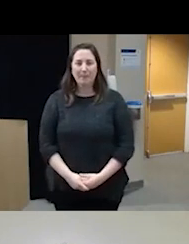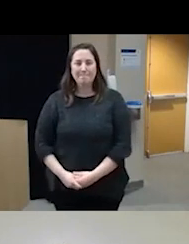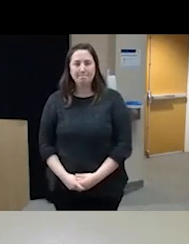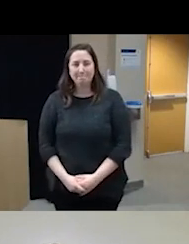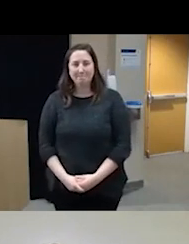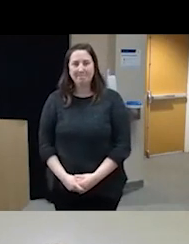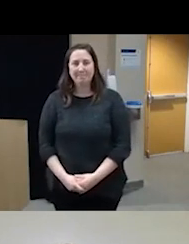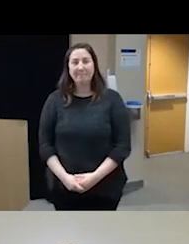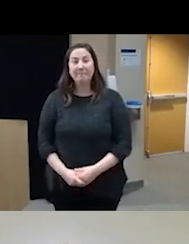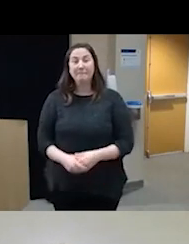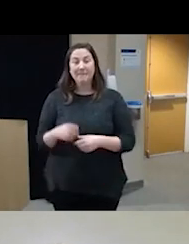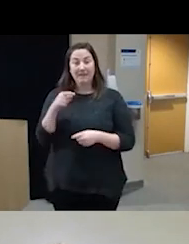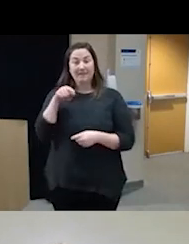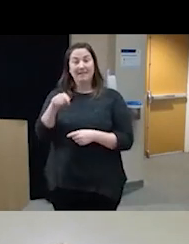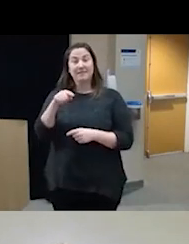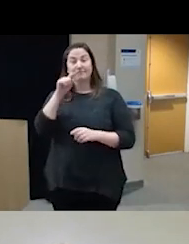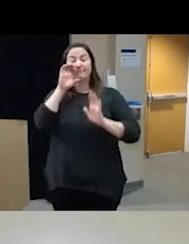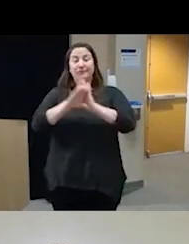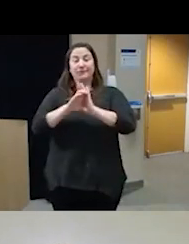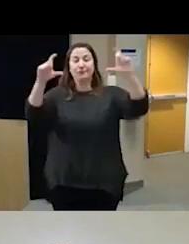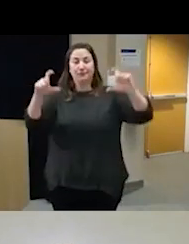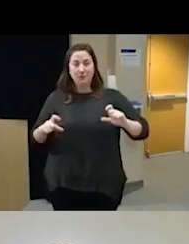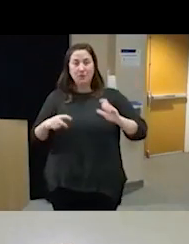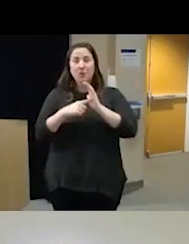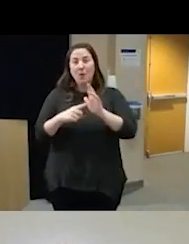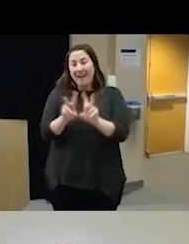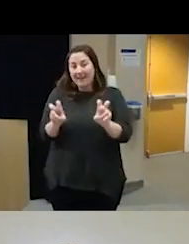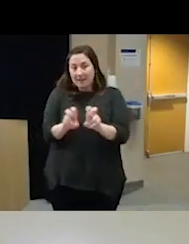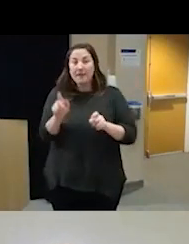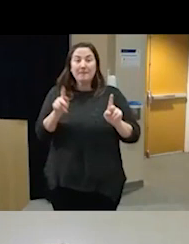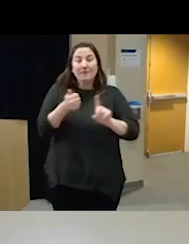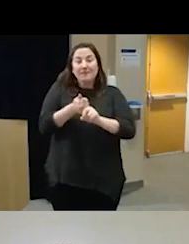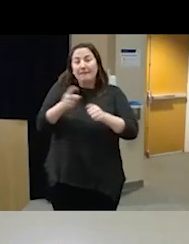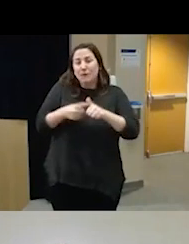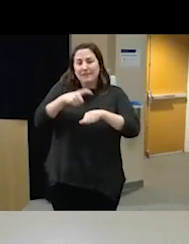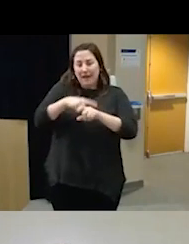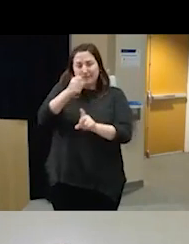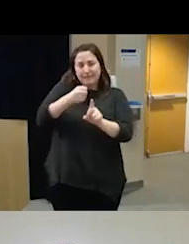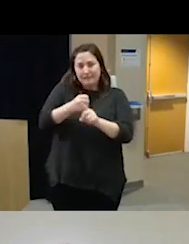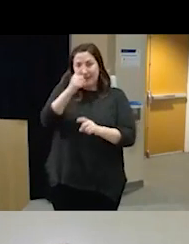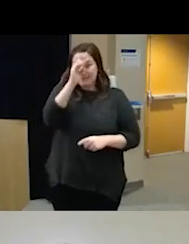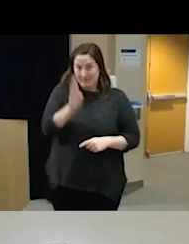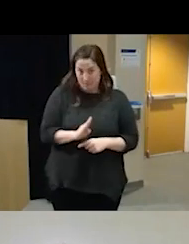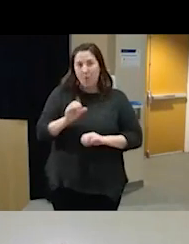This was being shown also made analytically that people with first episode and unmedicated patients obviously are